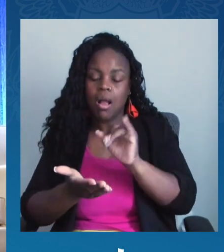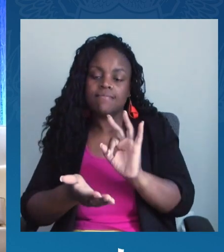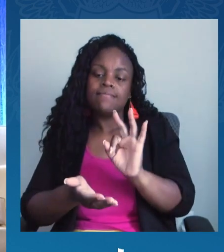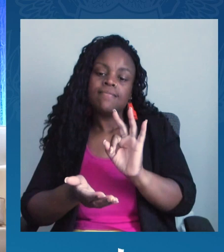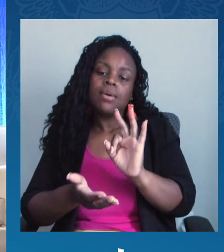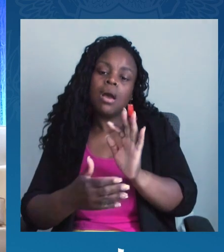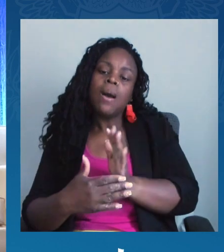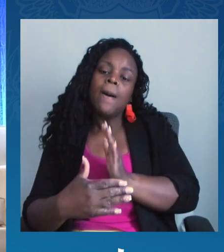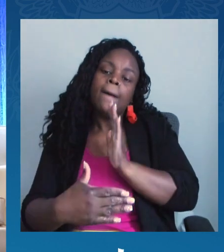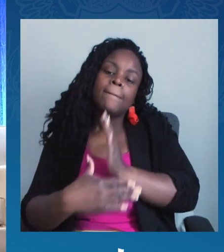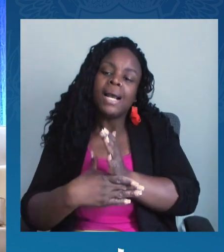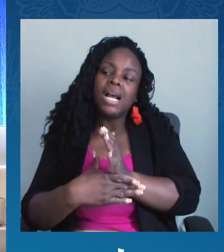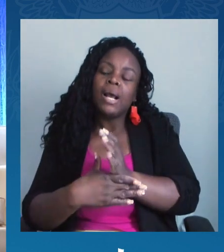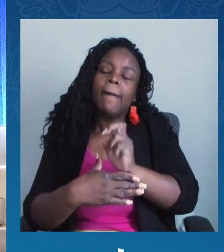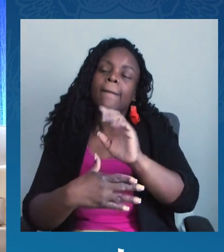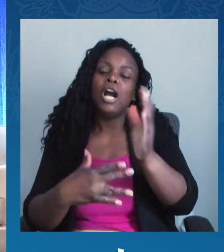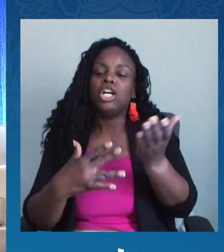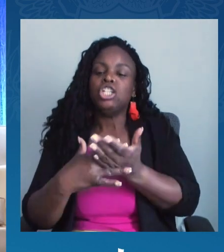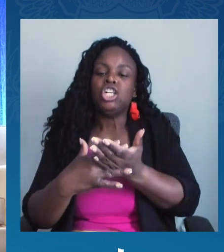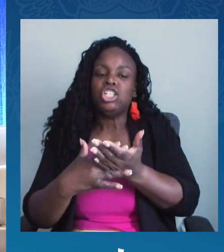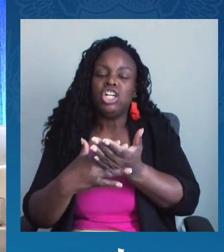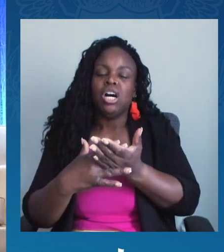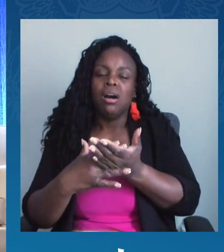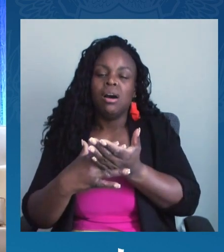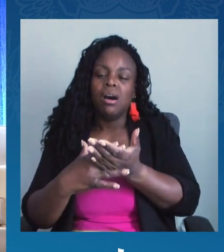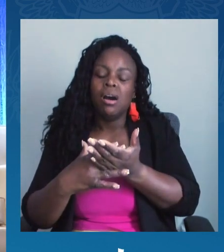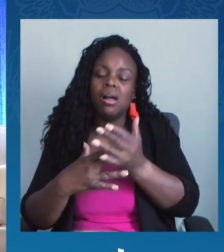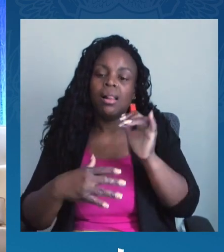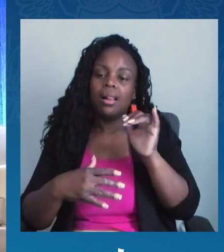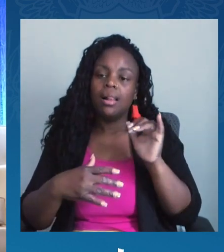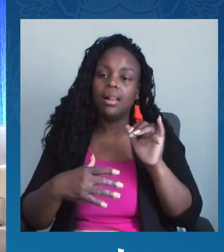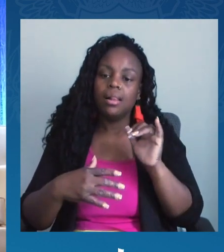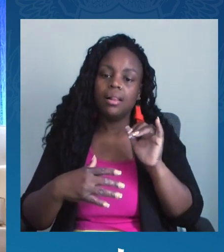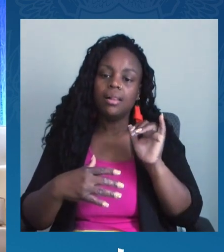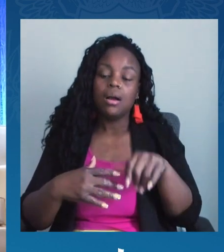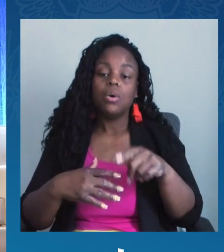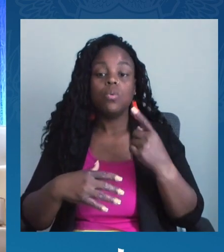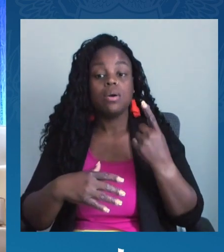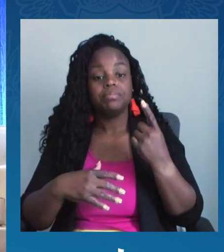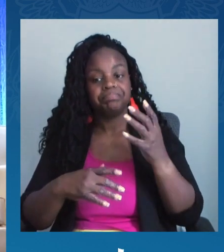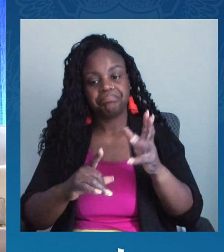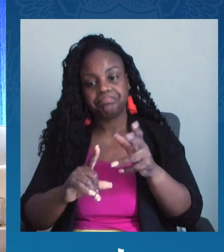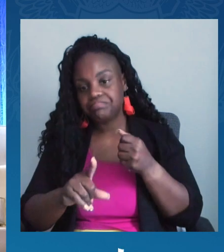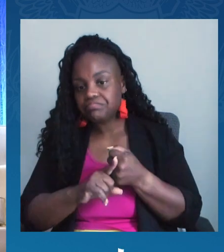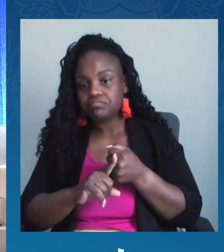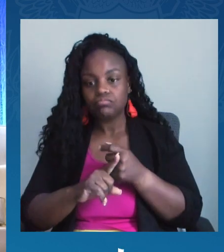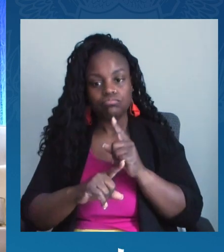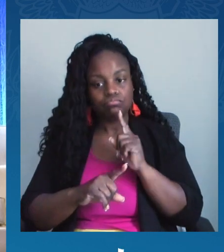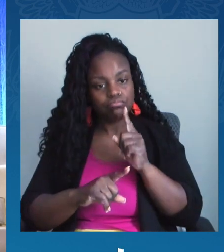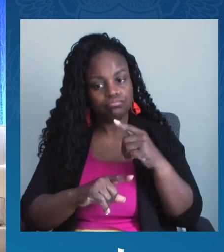that has been pretty consistent is voting rights. Now, again, in the South,